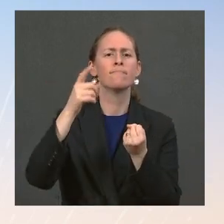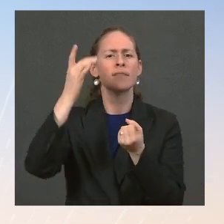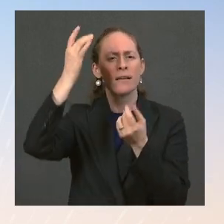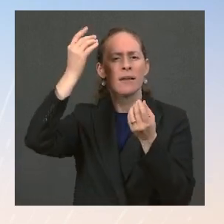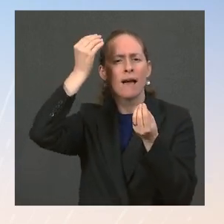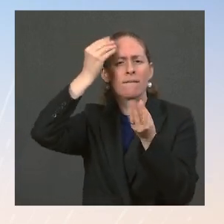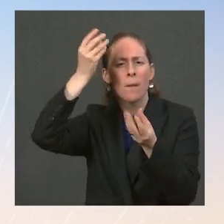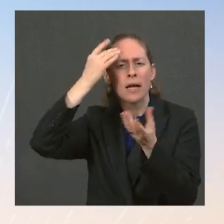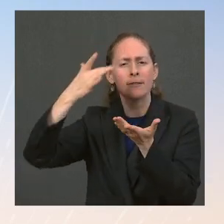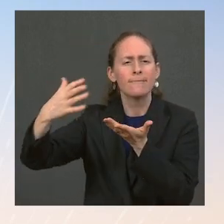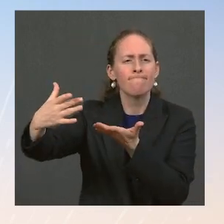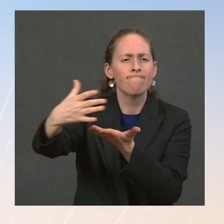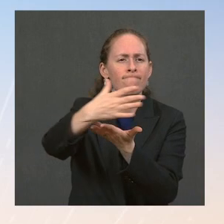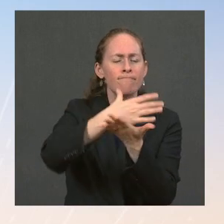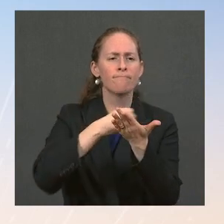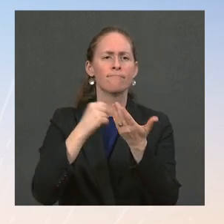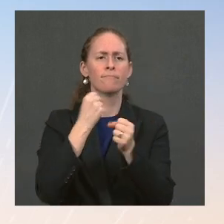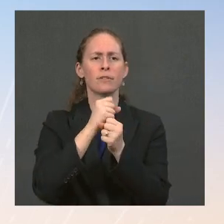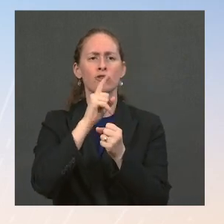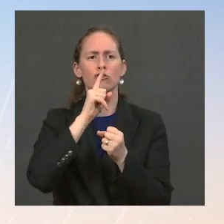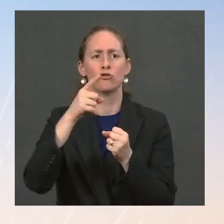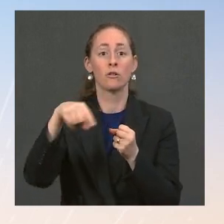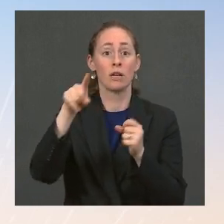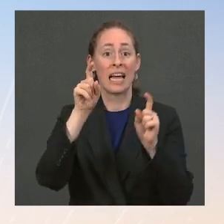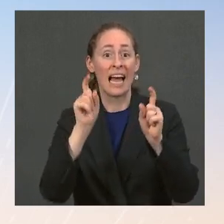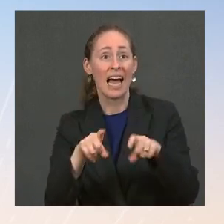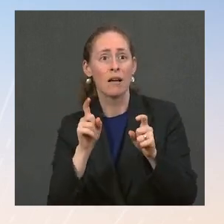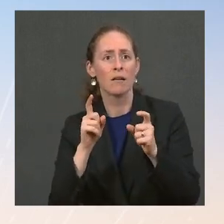ensuring people receive medical care. But without an attribution